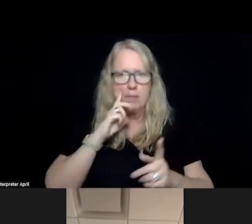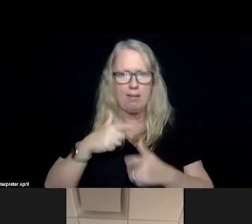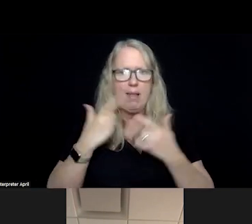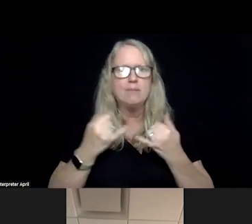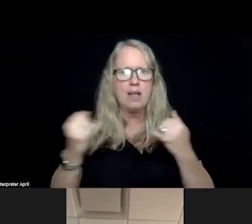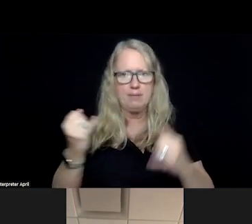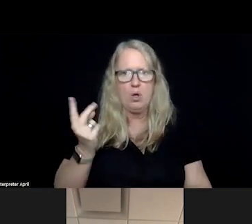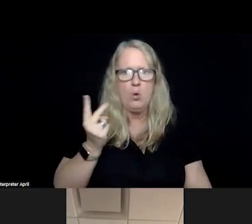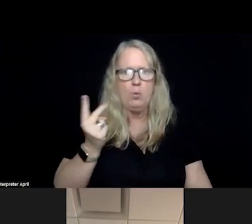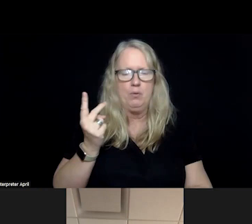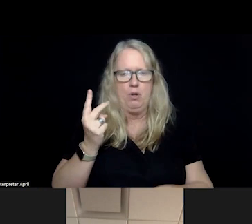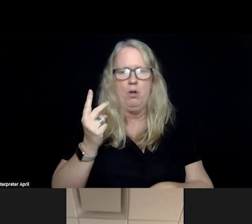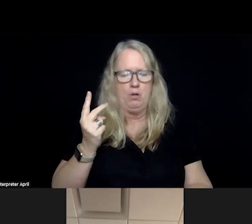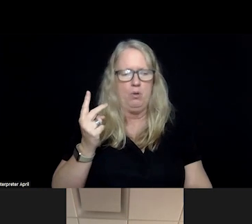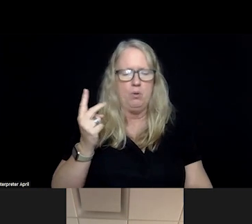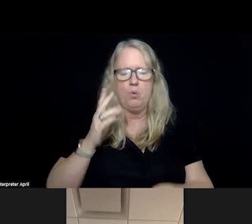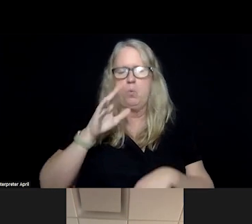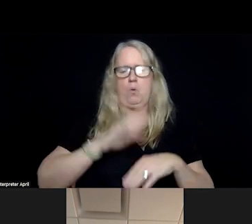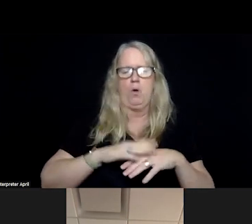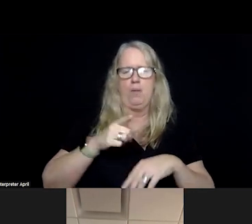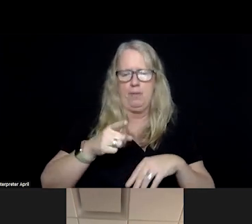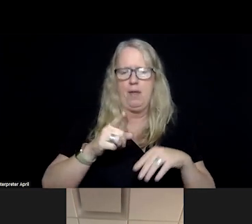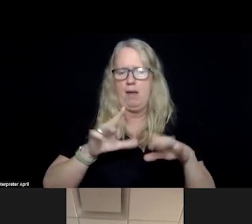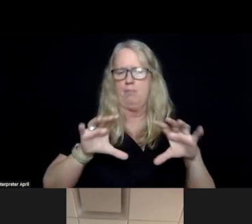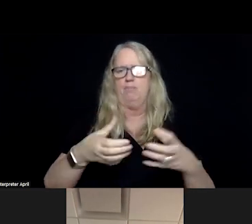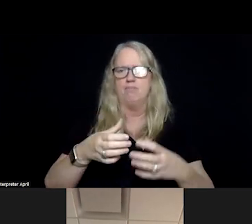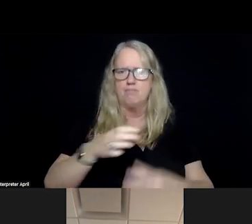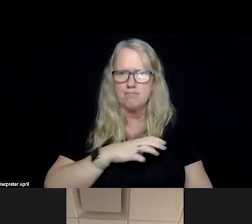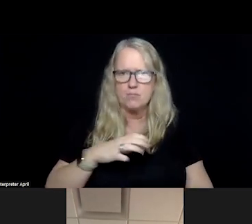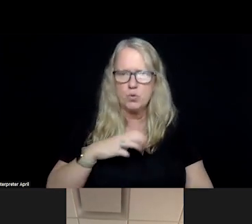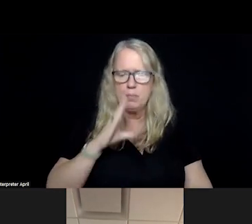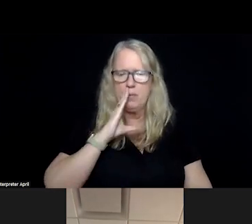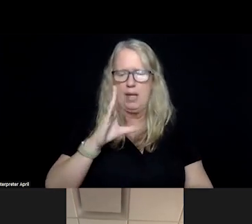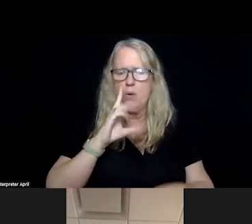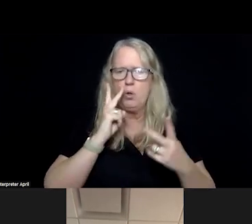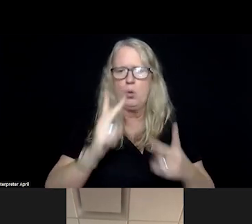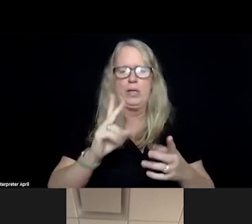ARE ON THAT GROUP WILL BE LOOKING AT THE COMMENTS.